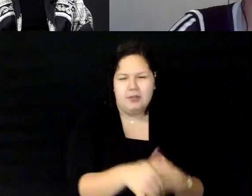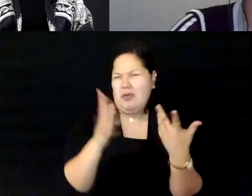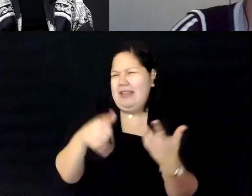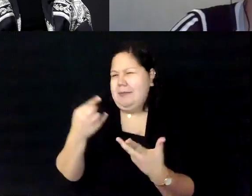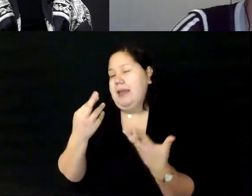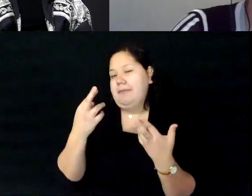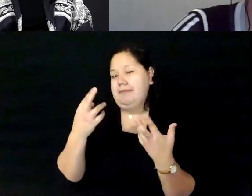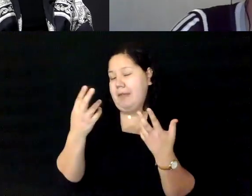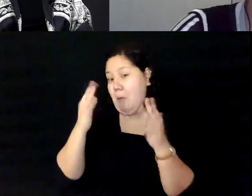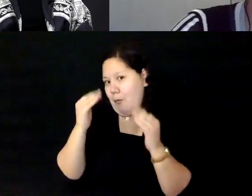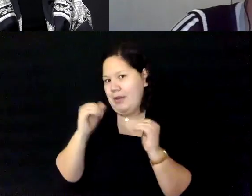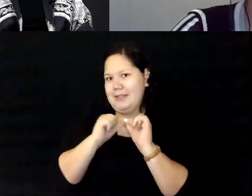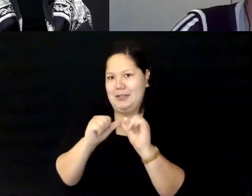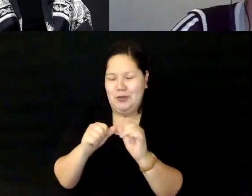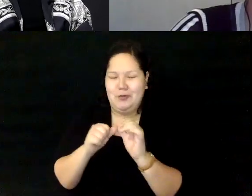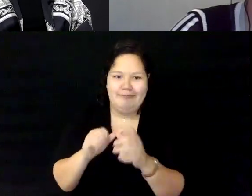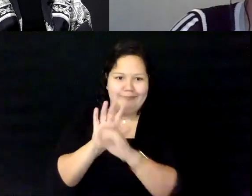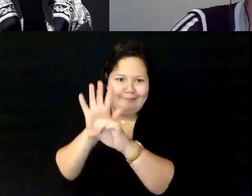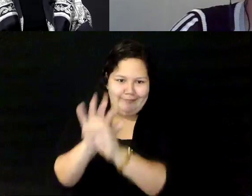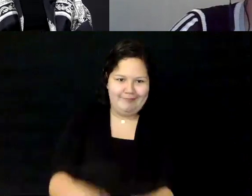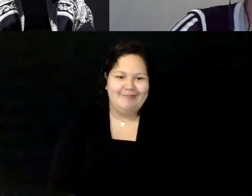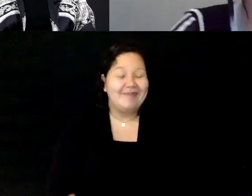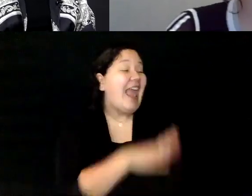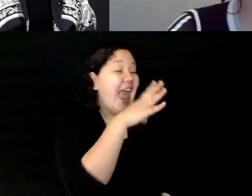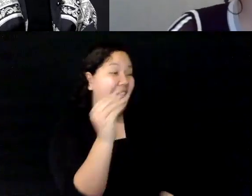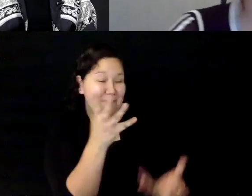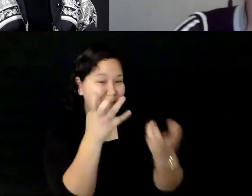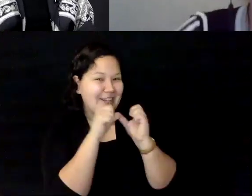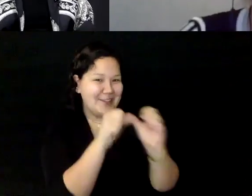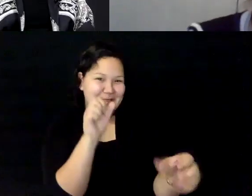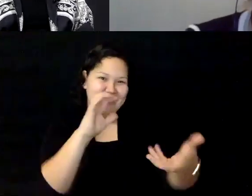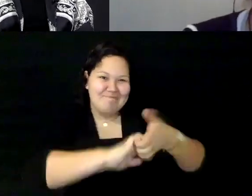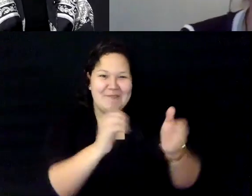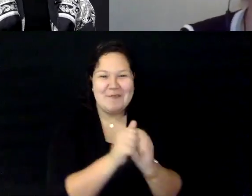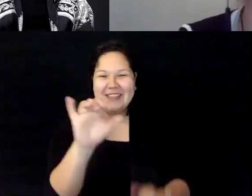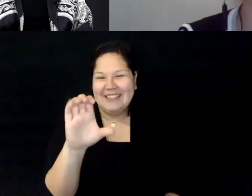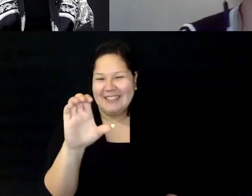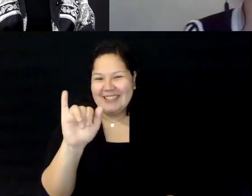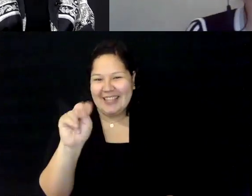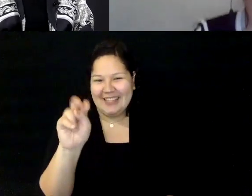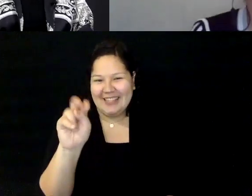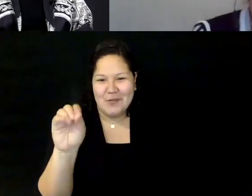And we also want to continue working with Cinevolution. Yeah.